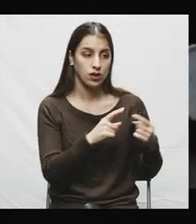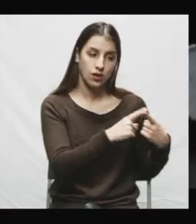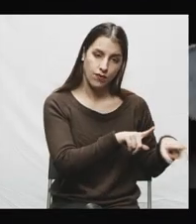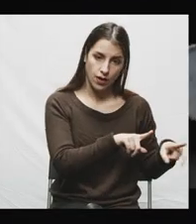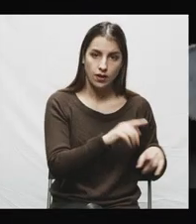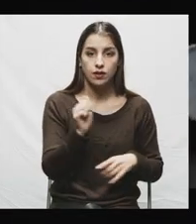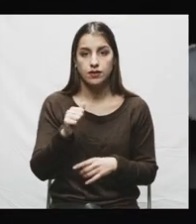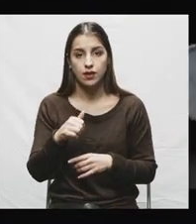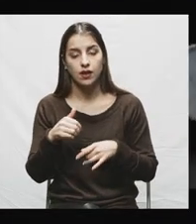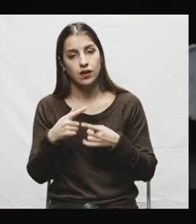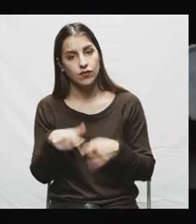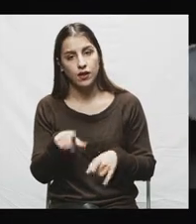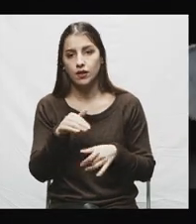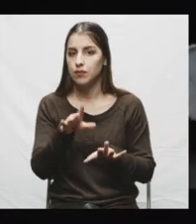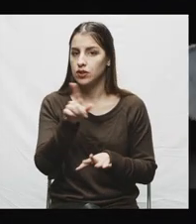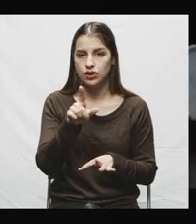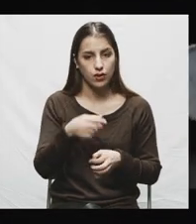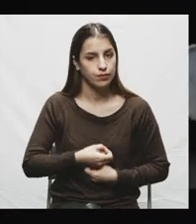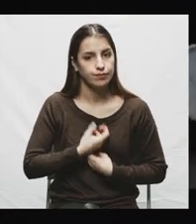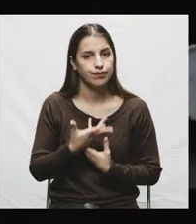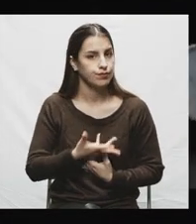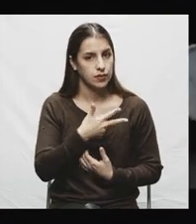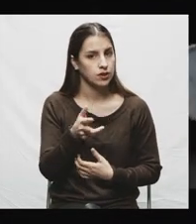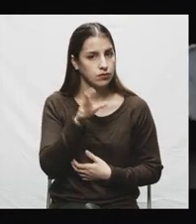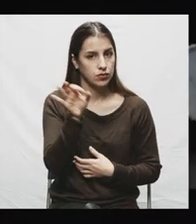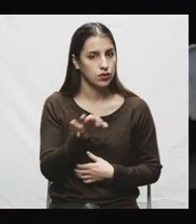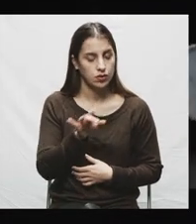However, different from what you had? — Different but not exactly in the sense of